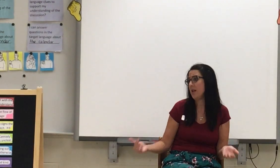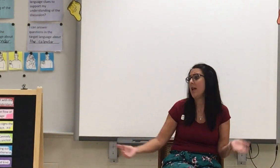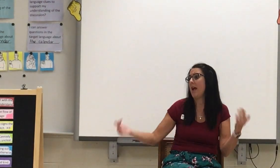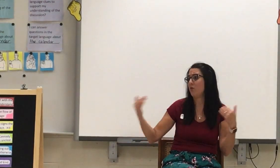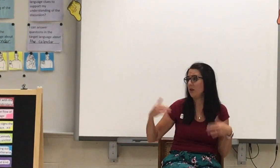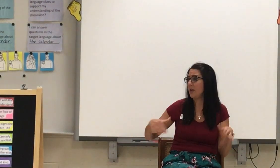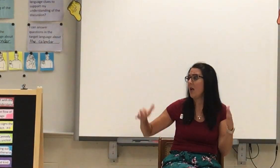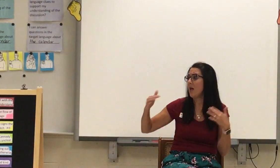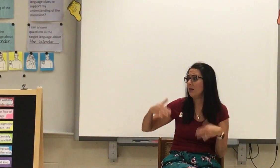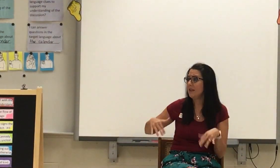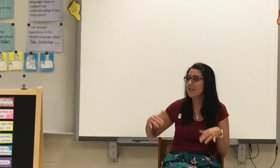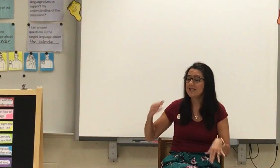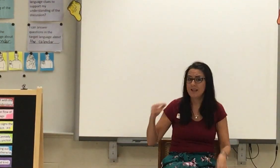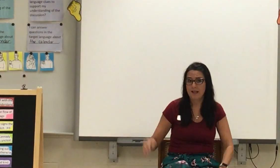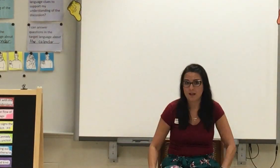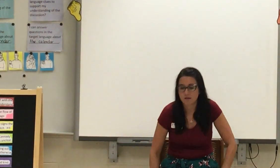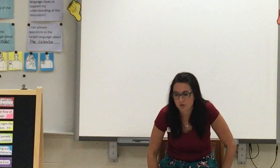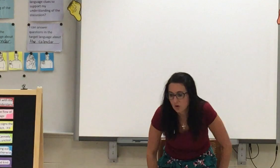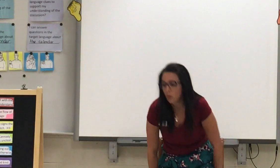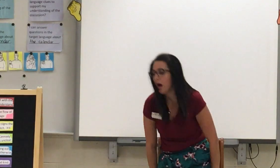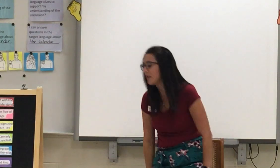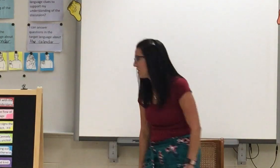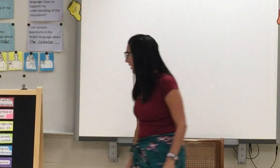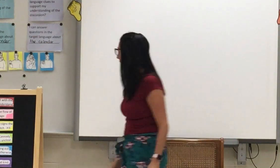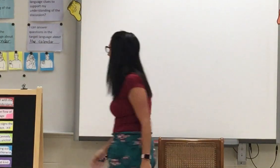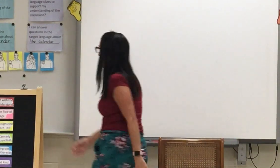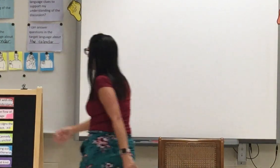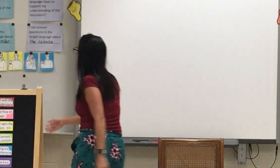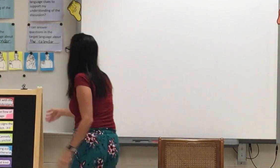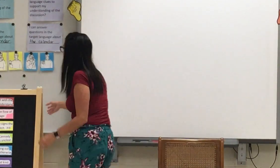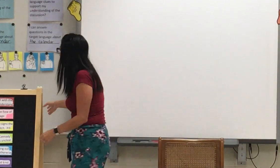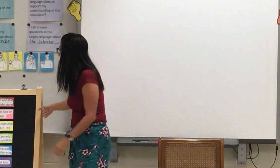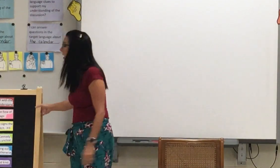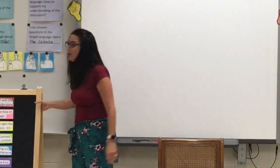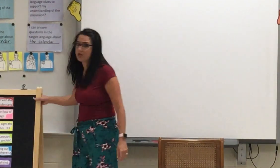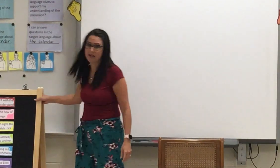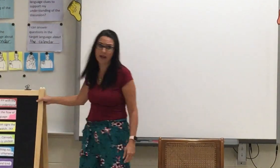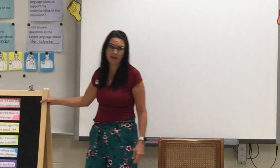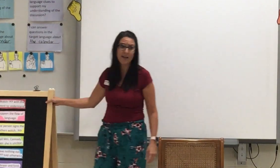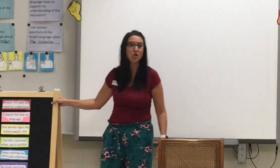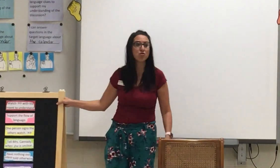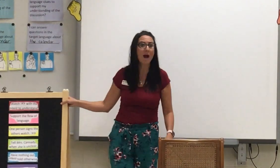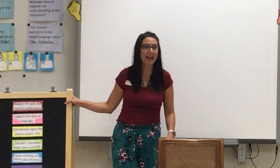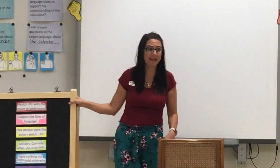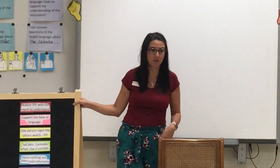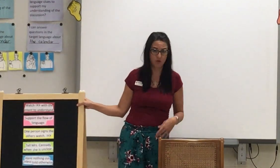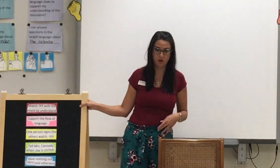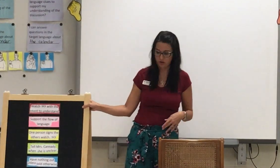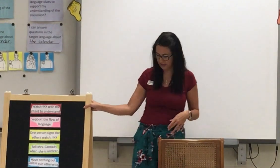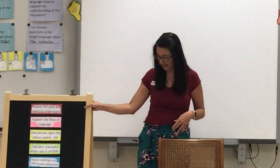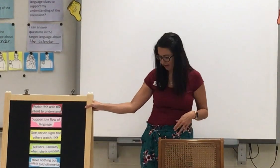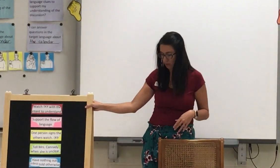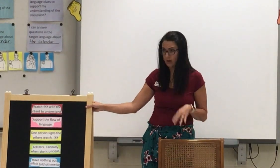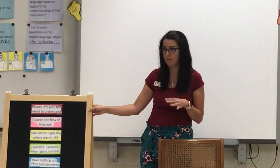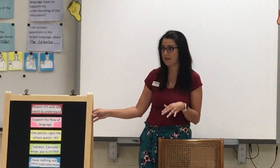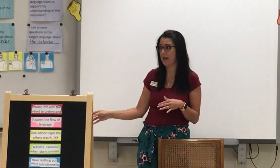and really listening or watching with the intent to understand. Trying to understand what I am saying, then... What'd ya say? Yeah I got new wheels. Yeah if you are trying to